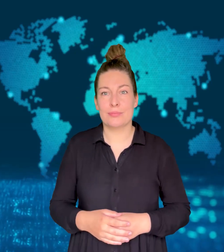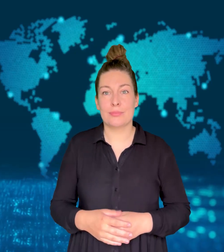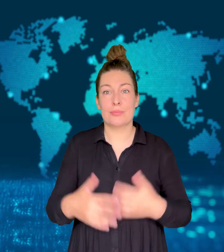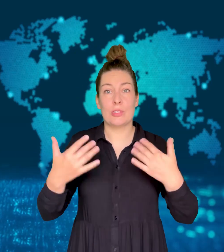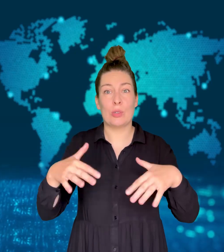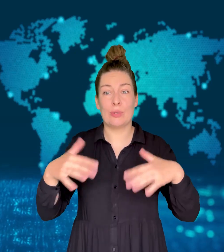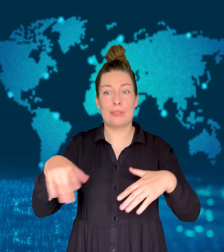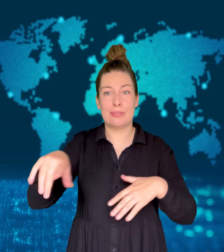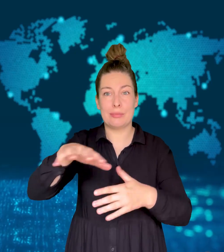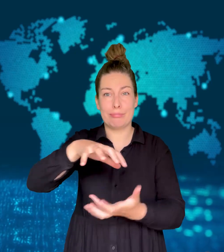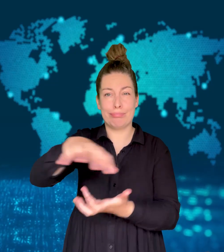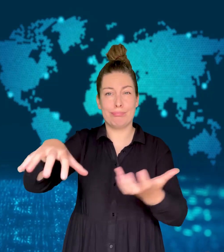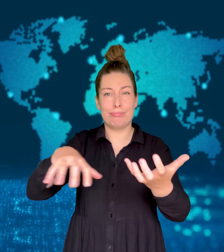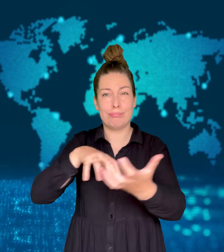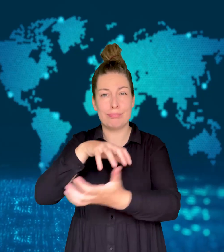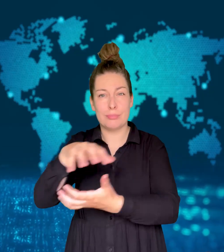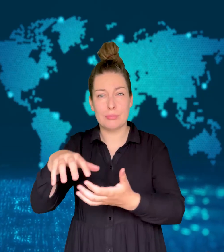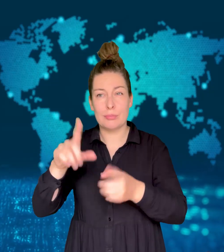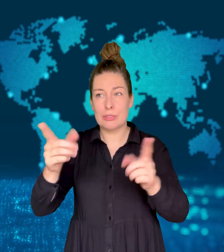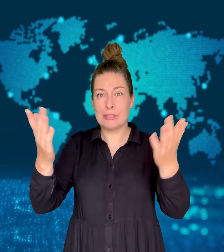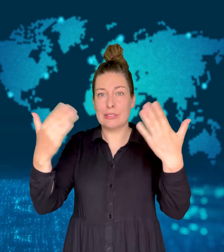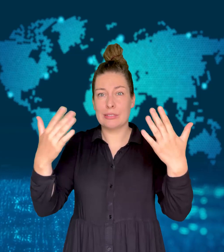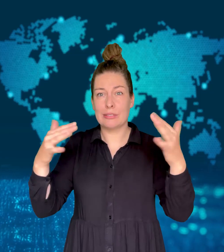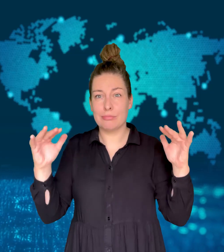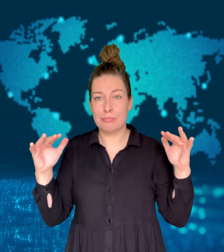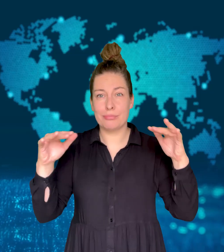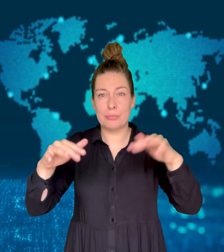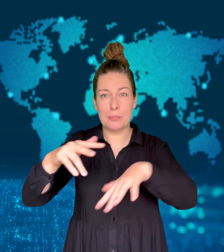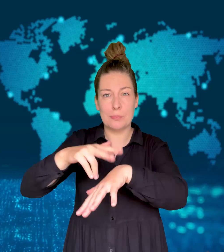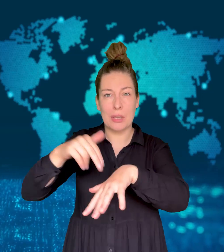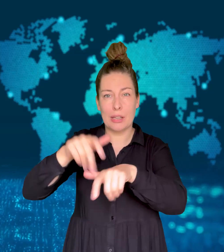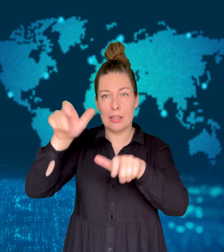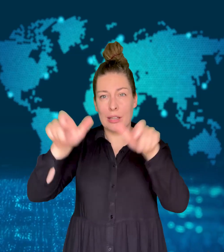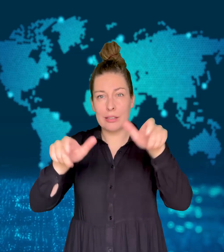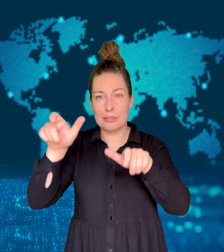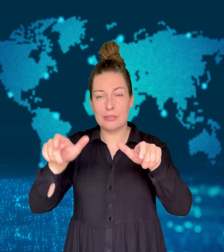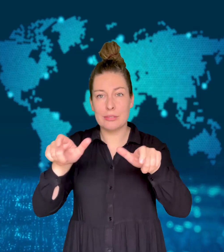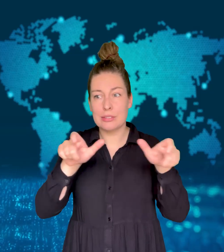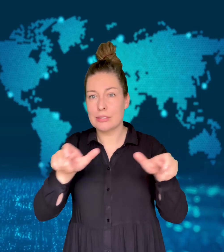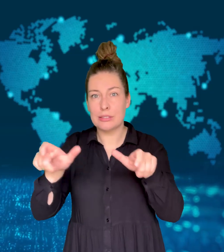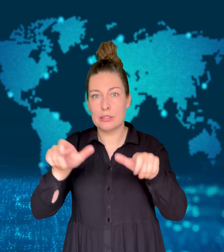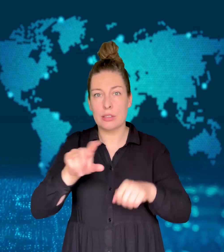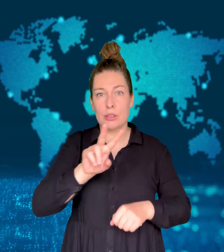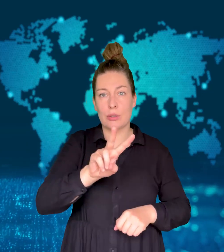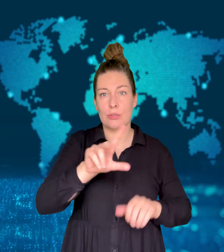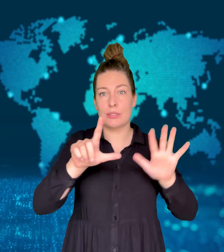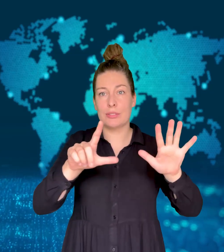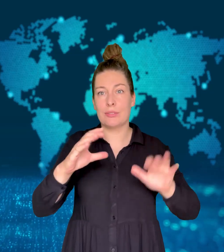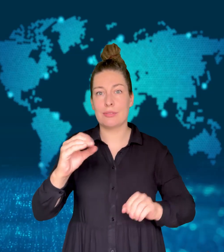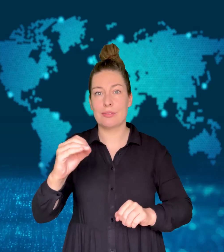Over 2,700 security forces were sent to regain control of the jail.